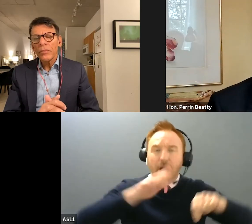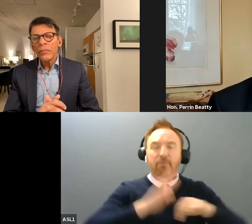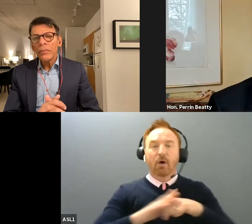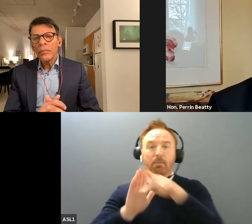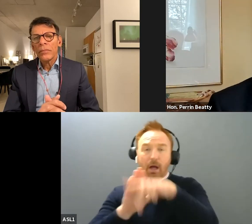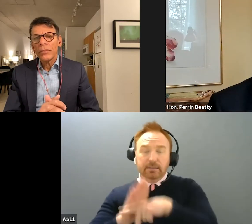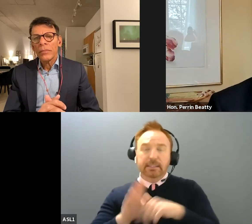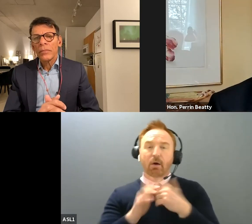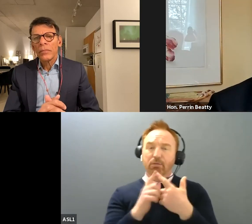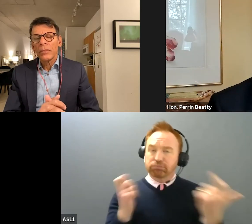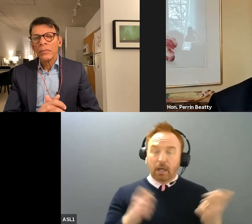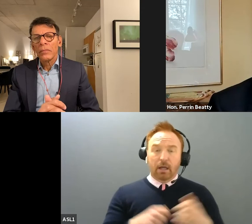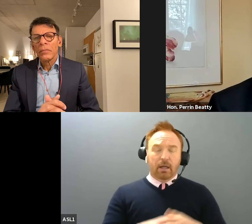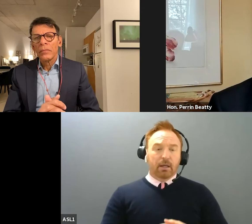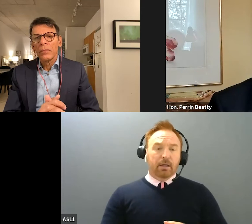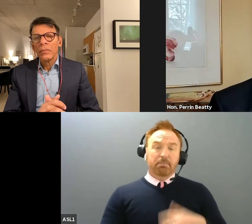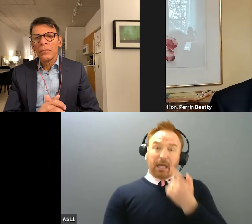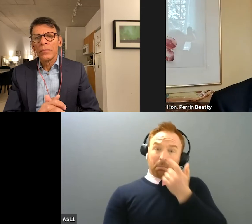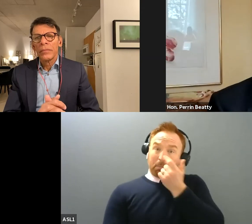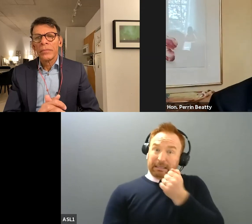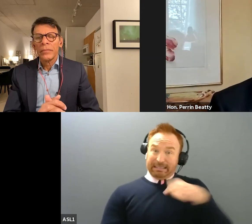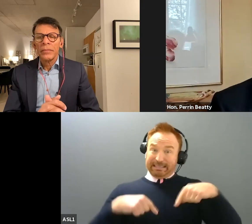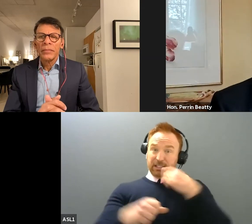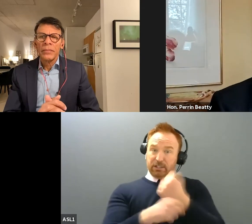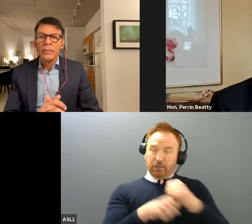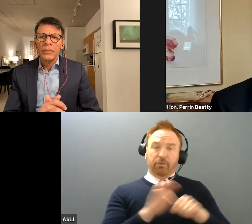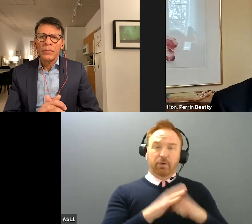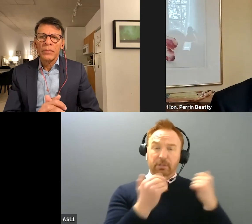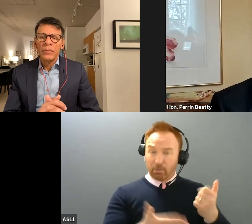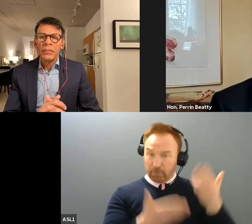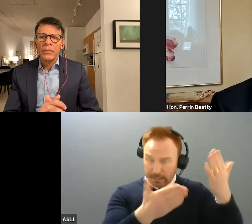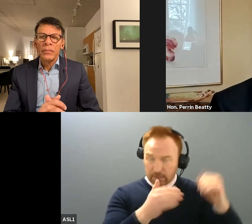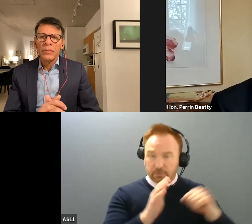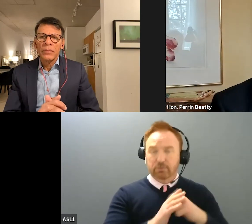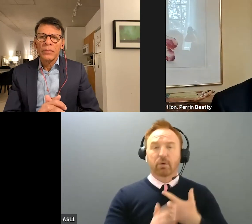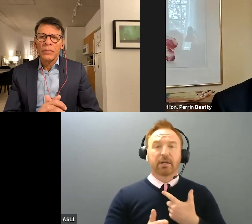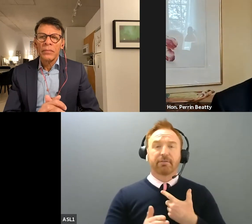And what was interesting this year was there was a resolution on proposing the